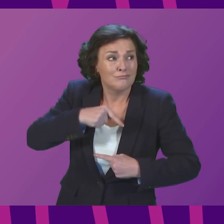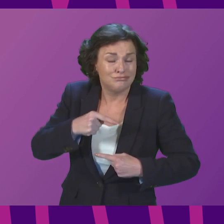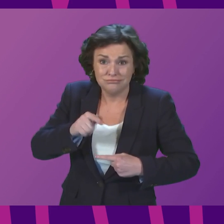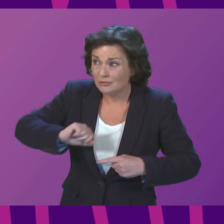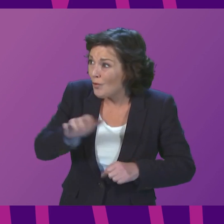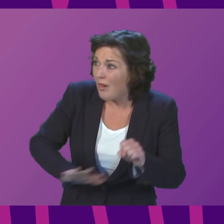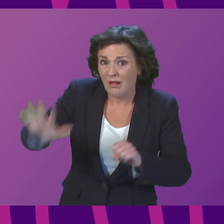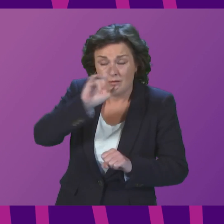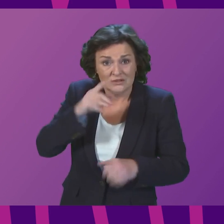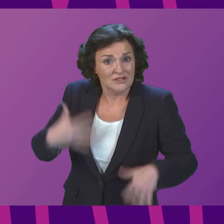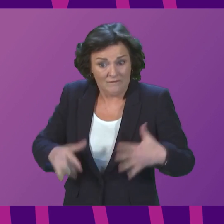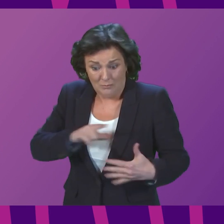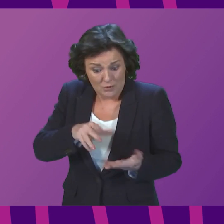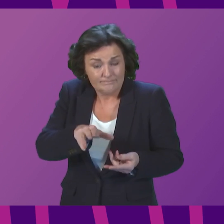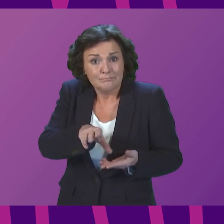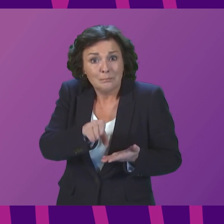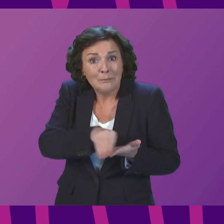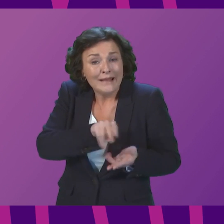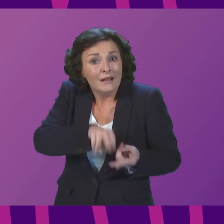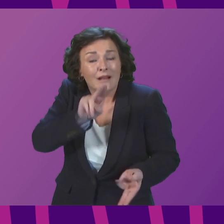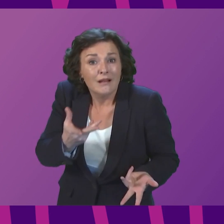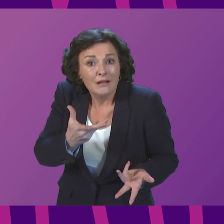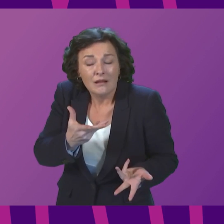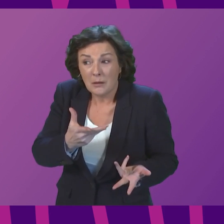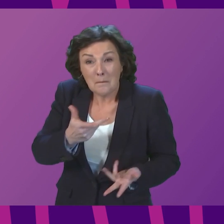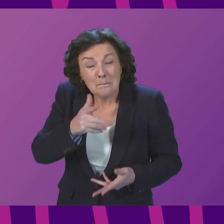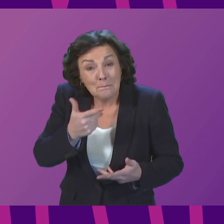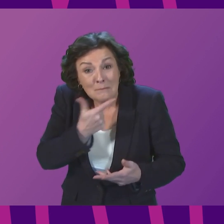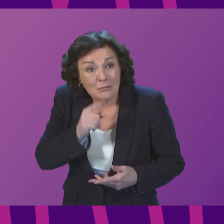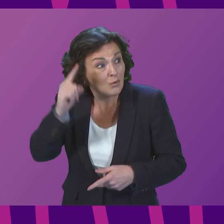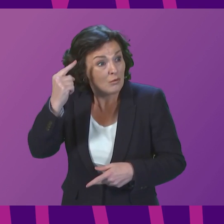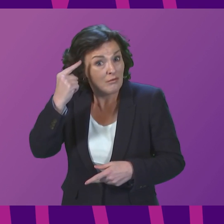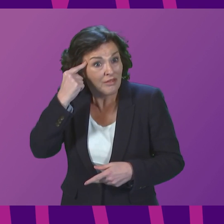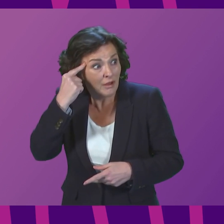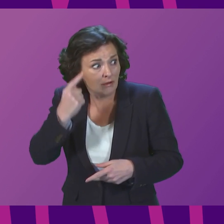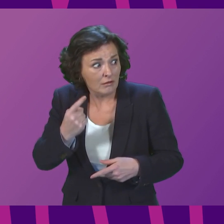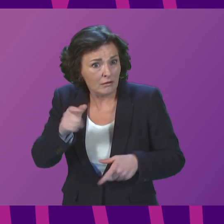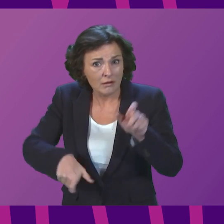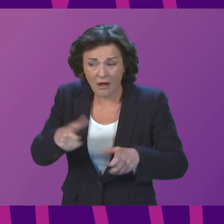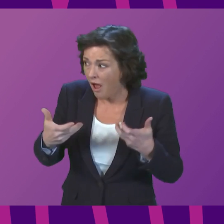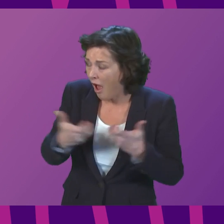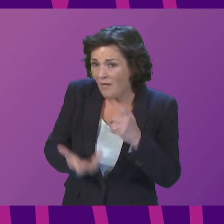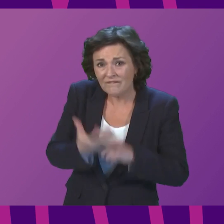Across Scotland, people will be wondering where they will, just months after bills rose by £139, find the extra £693 to keep the heating and lights on.